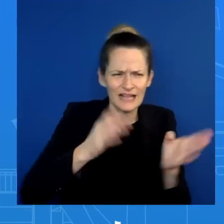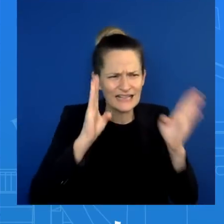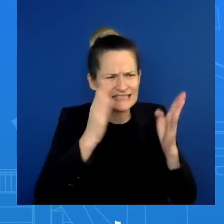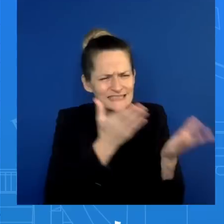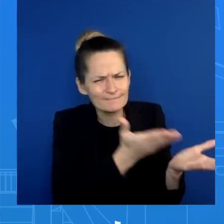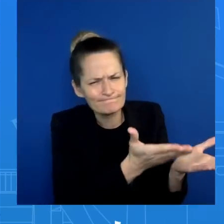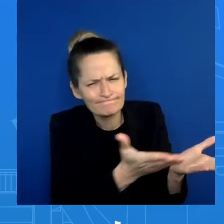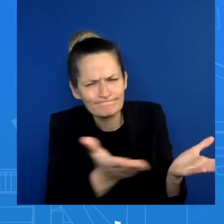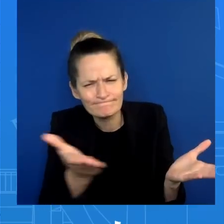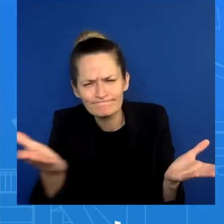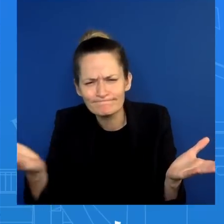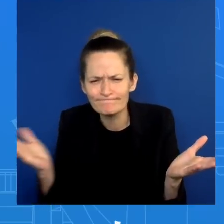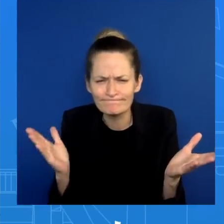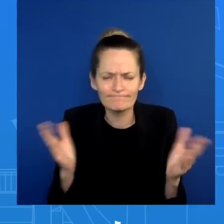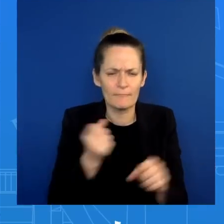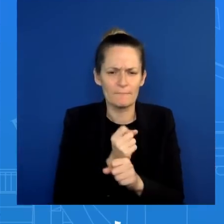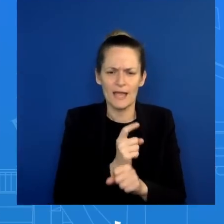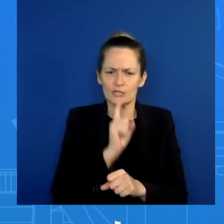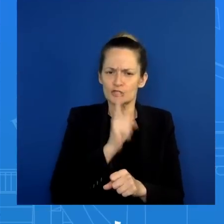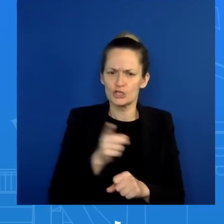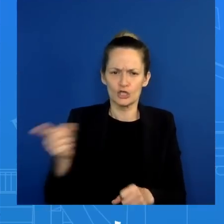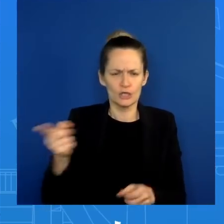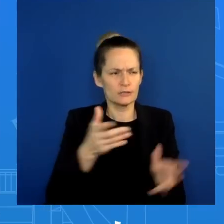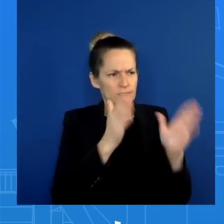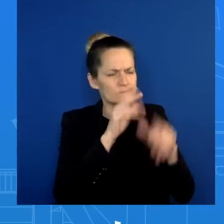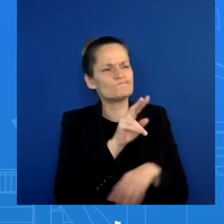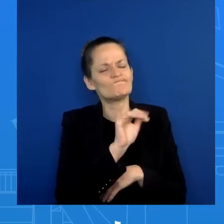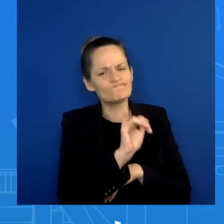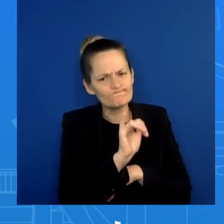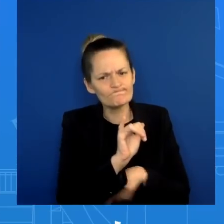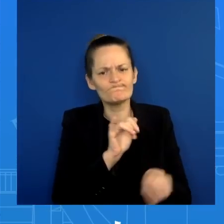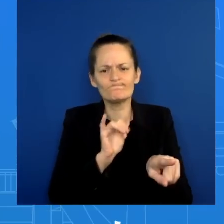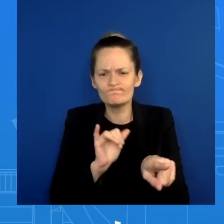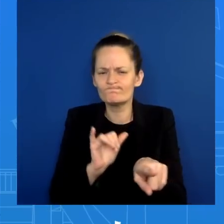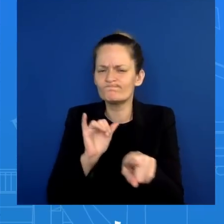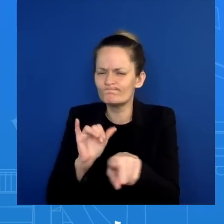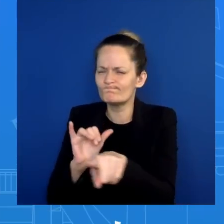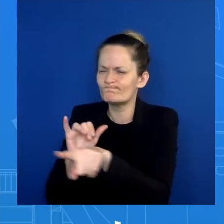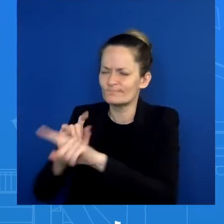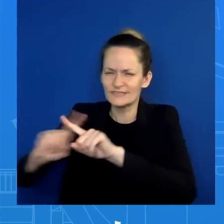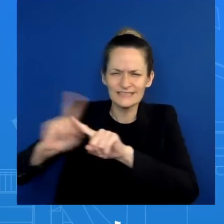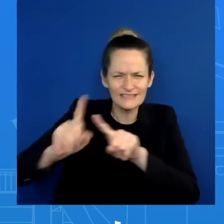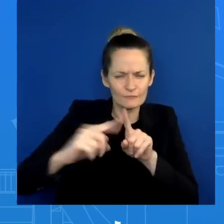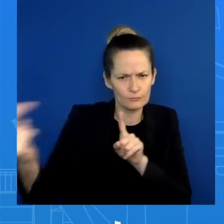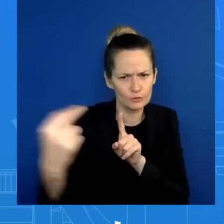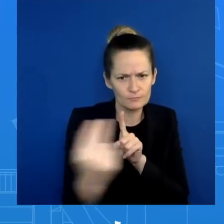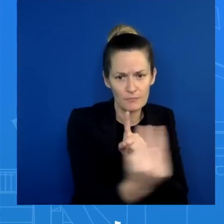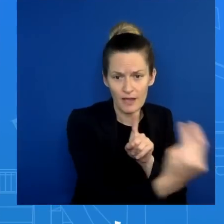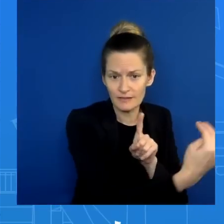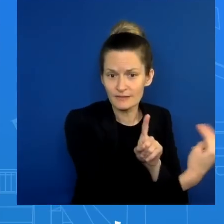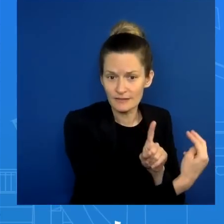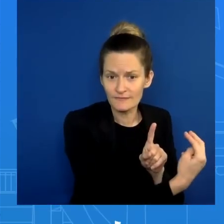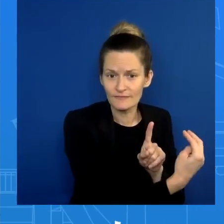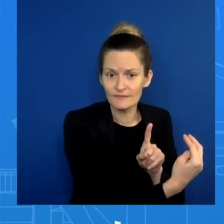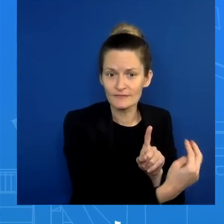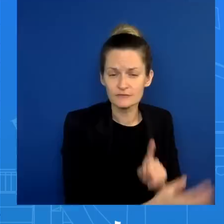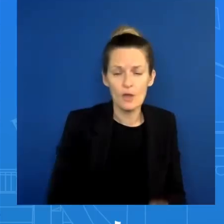And so that is something that the president did. He made a campaign promise, and he wanted to stick to that campaign promise, which he did.